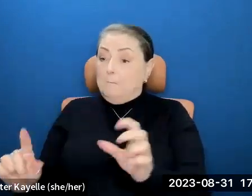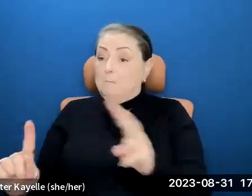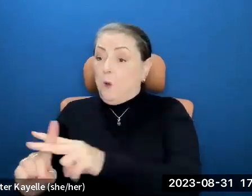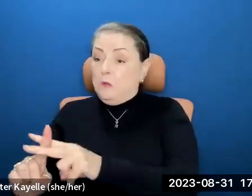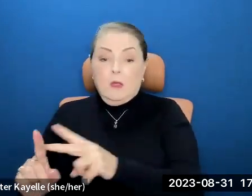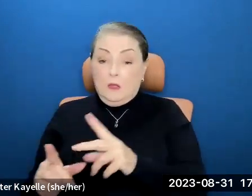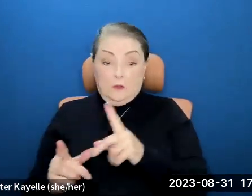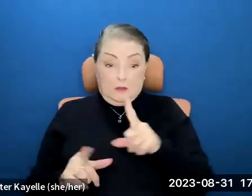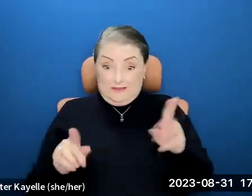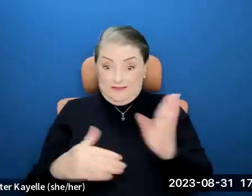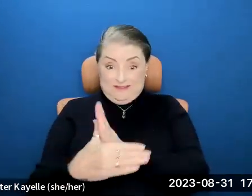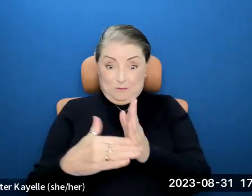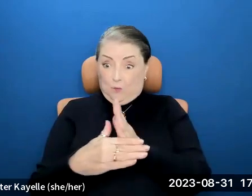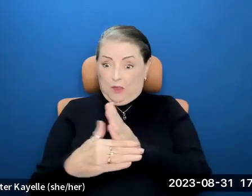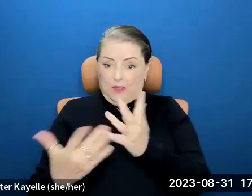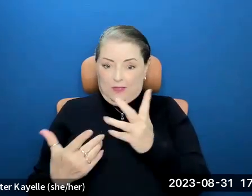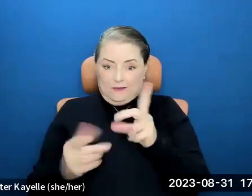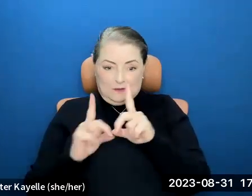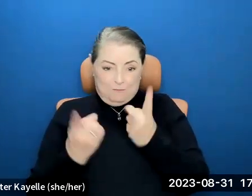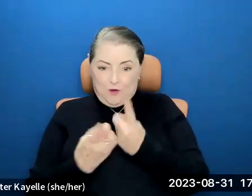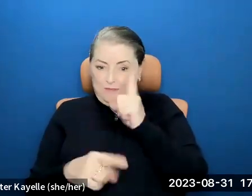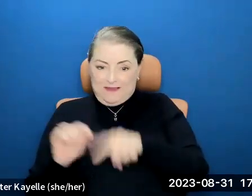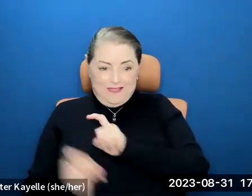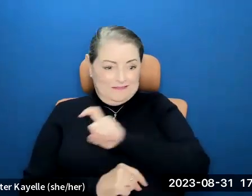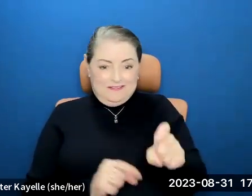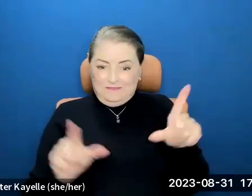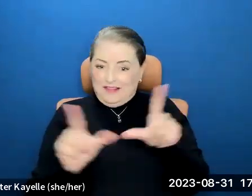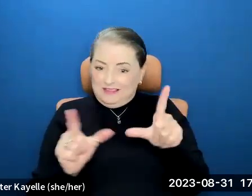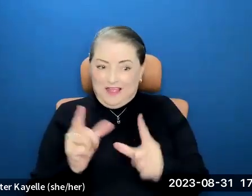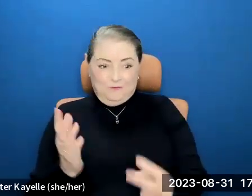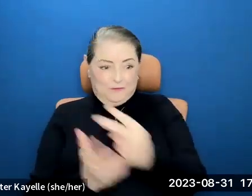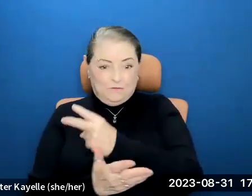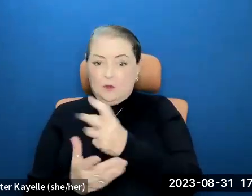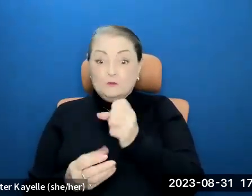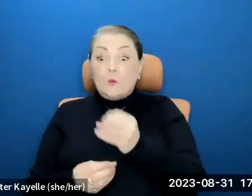cannot complete its review and issue their full license so they have to stop providing care which